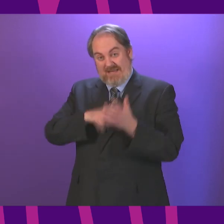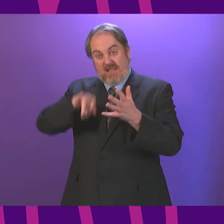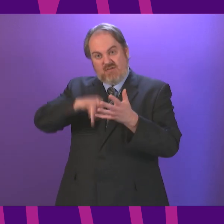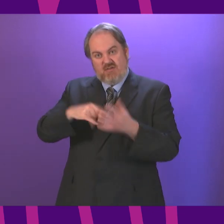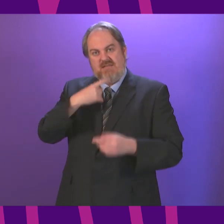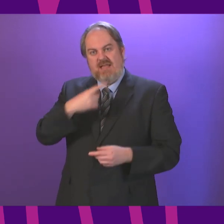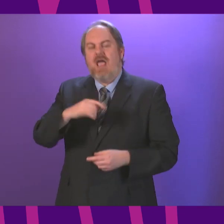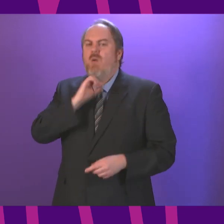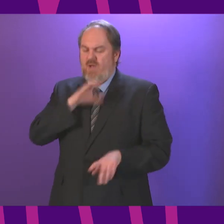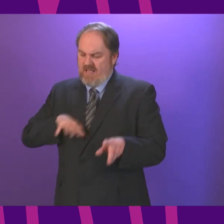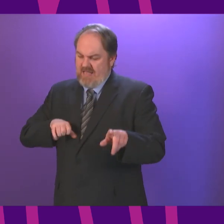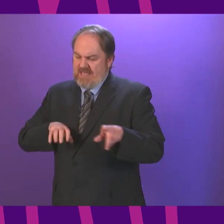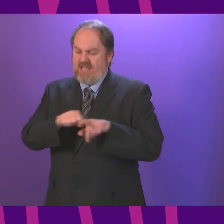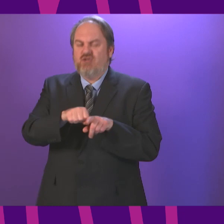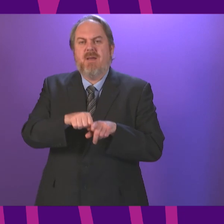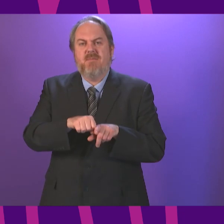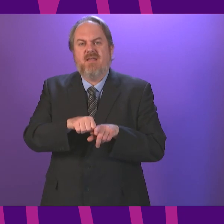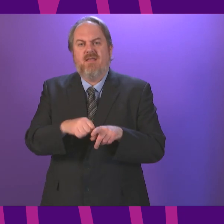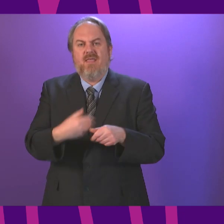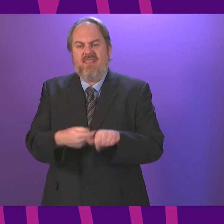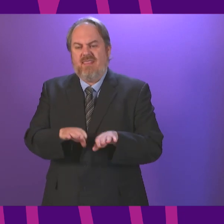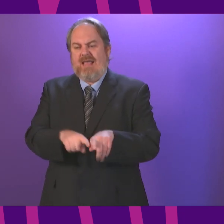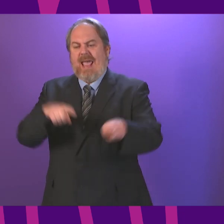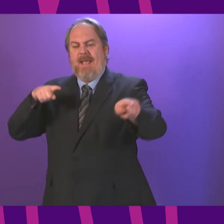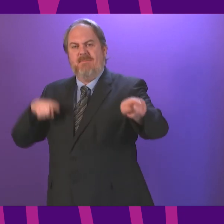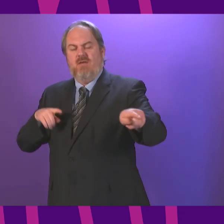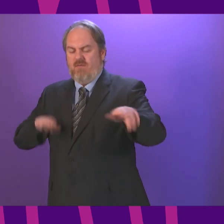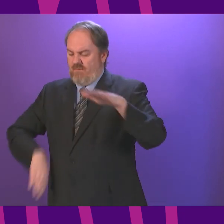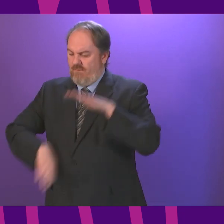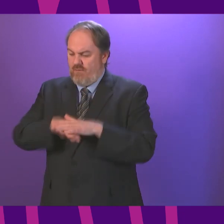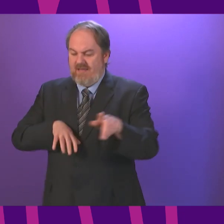shut the attainment gap “completely”. Can she now tell the country when that will happen?